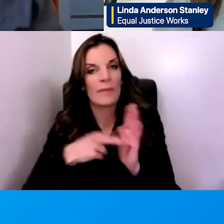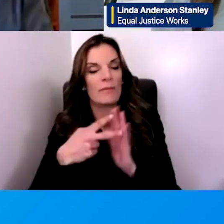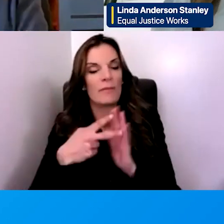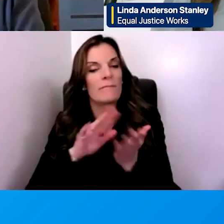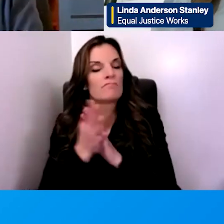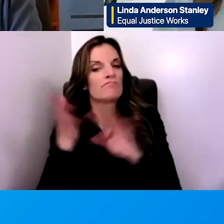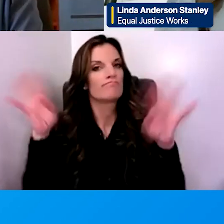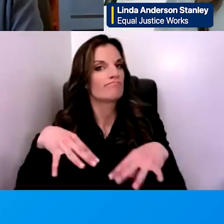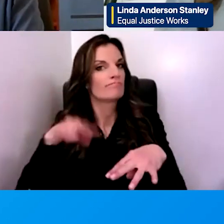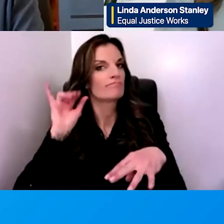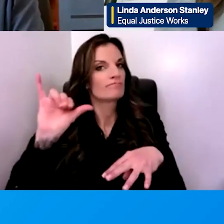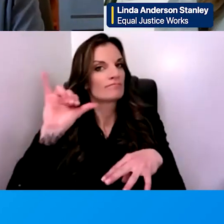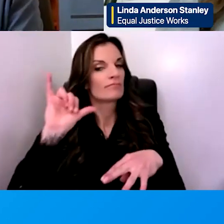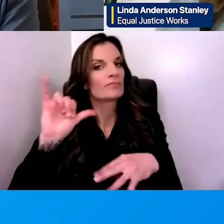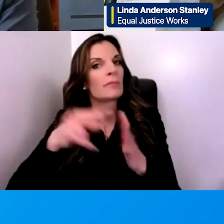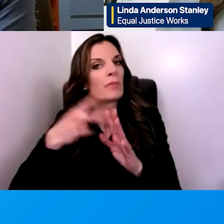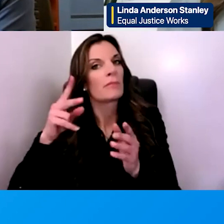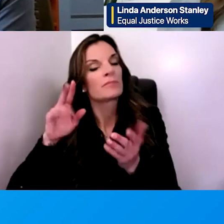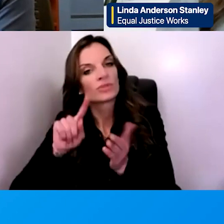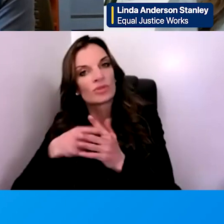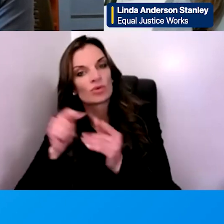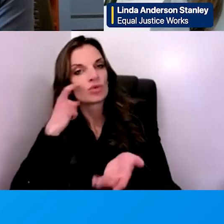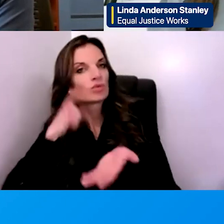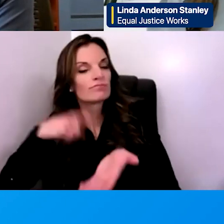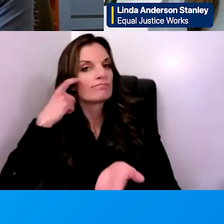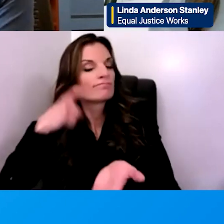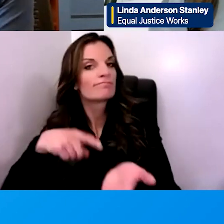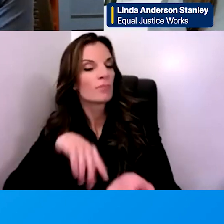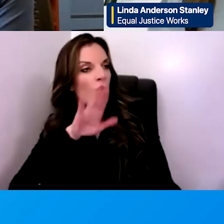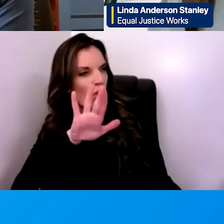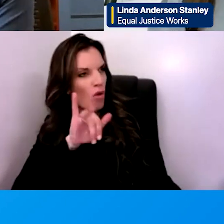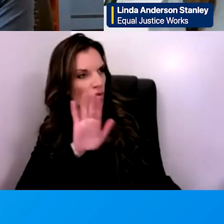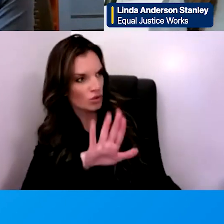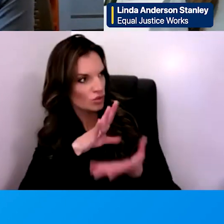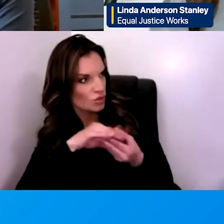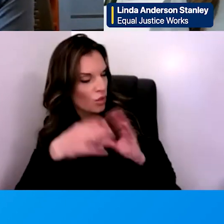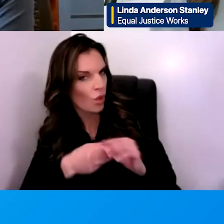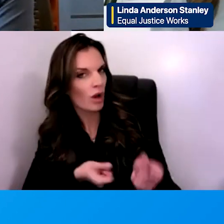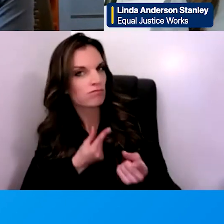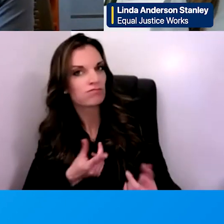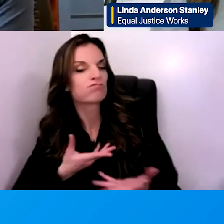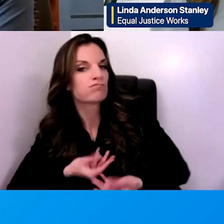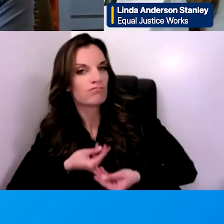story of so many others like her because she was really relatable. I think that although it may